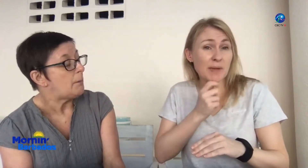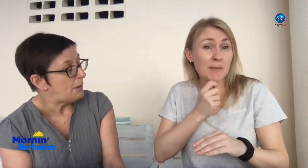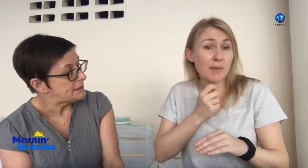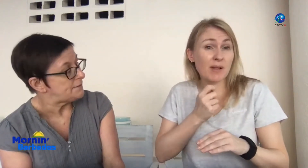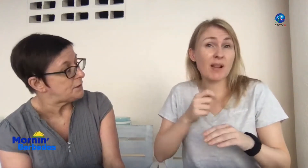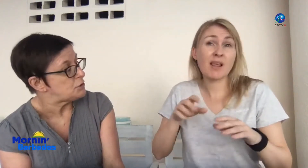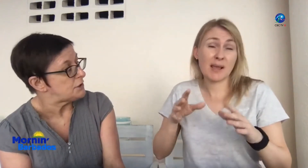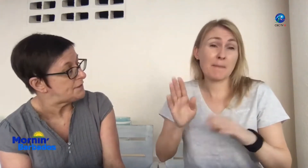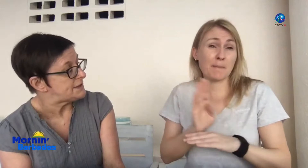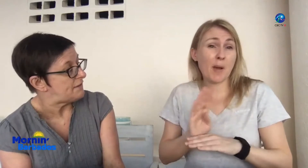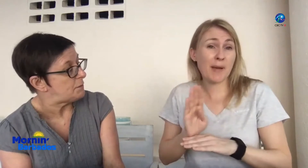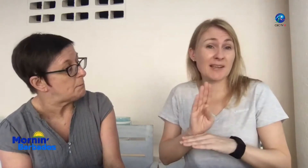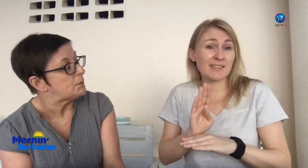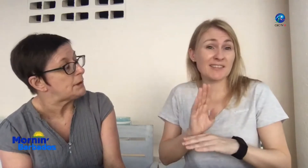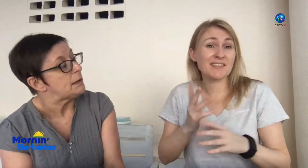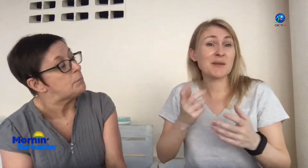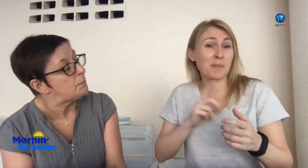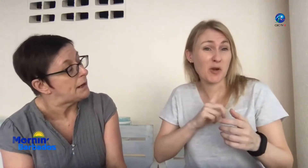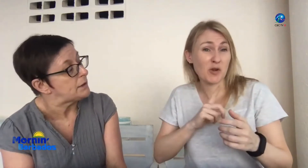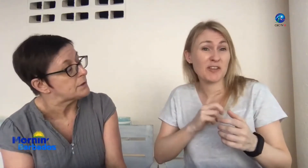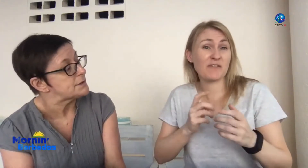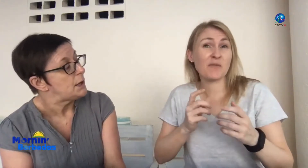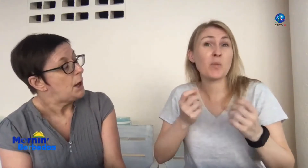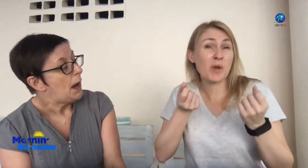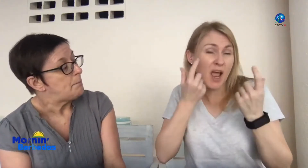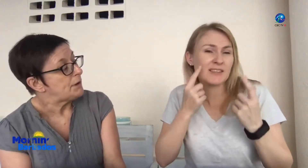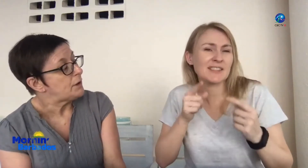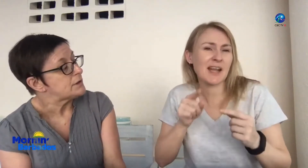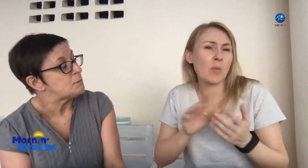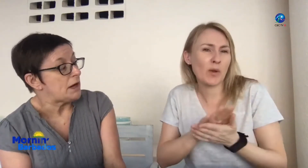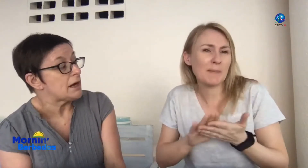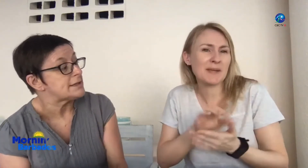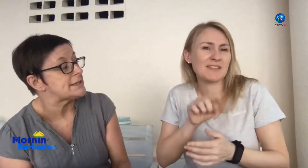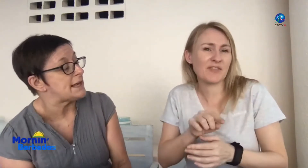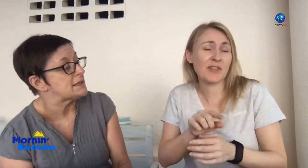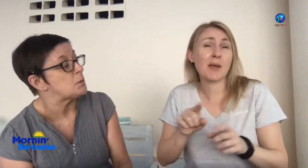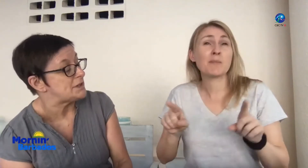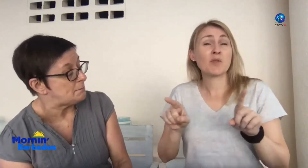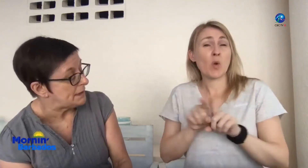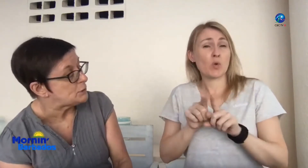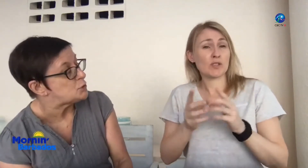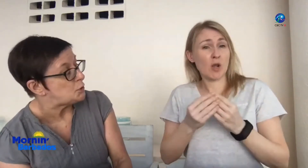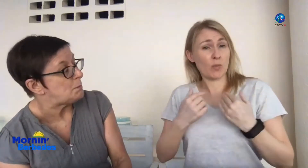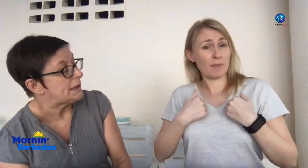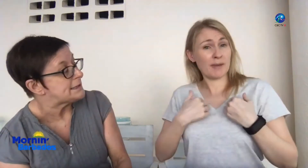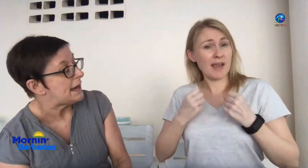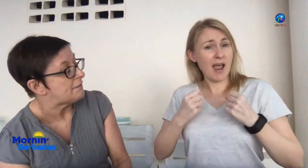a better future for deaf people in Barbados and because we understand what it means to be deaf